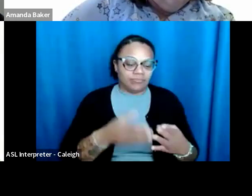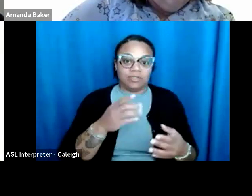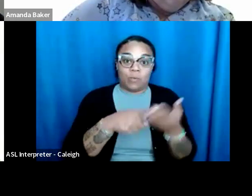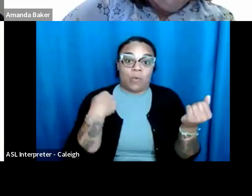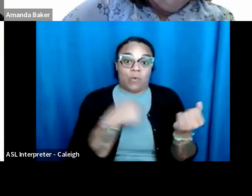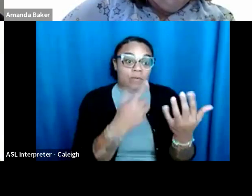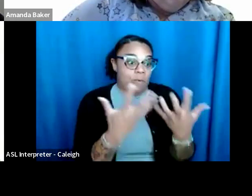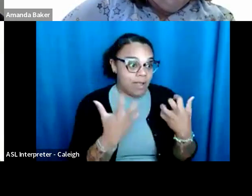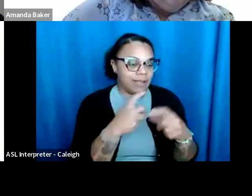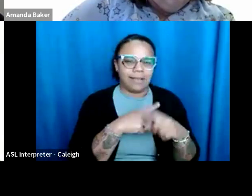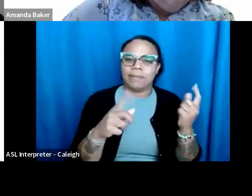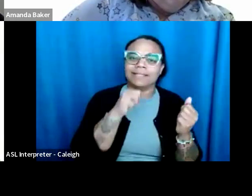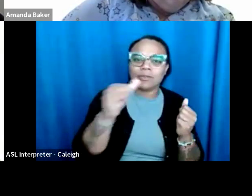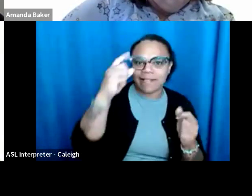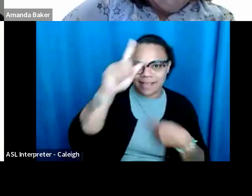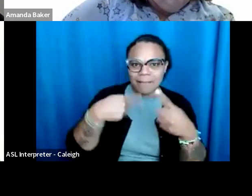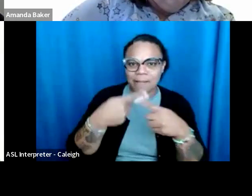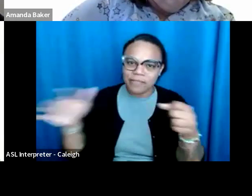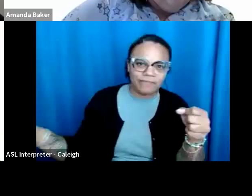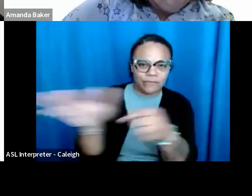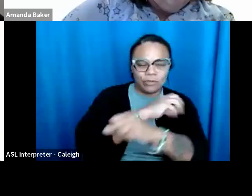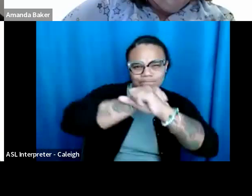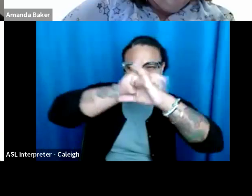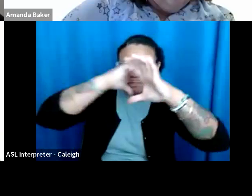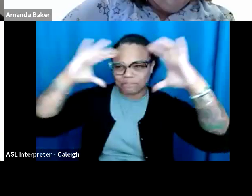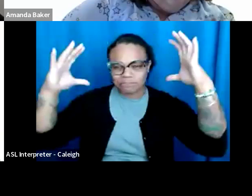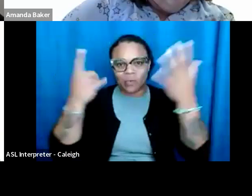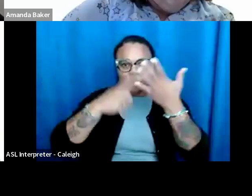"Okay, when this is done, where will I be?